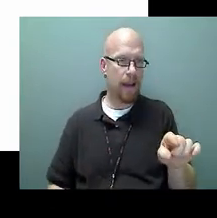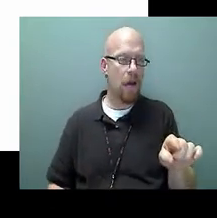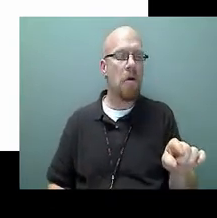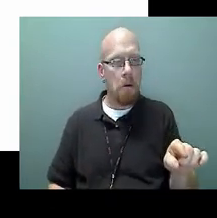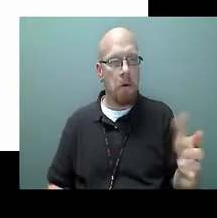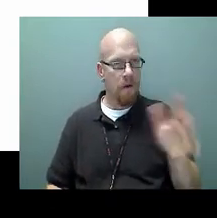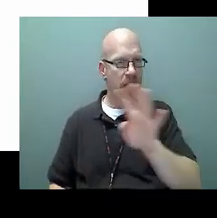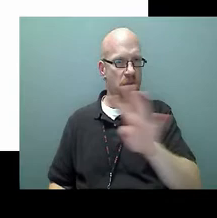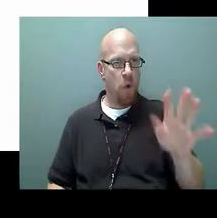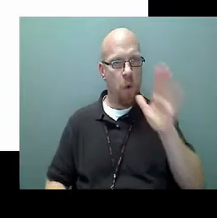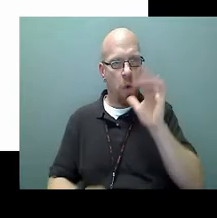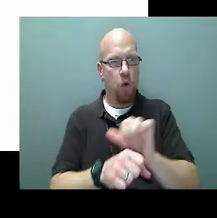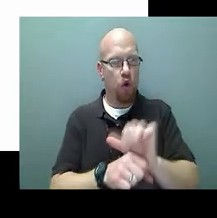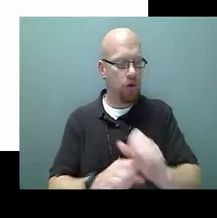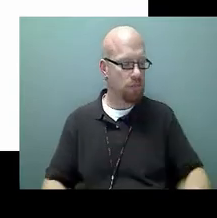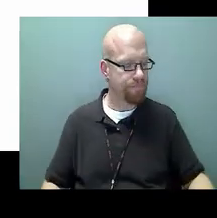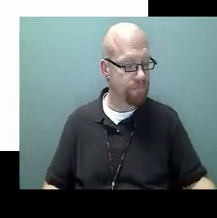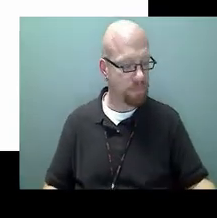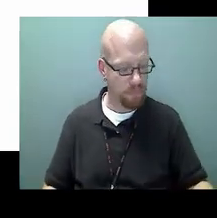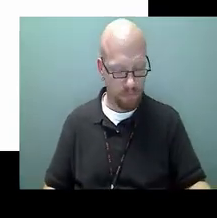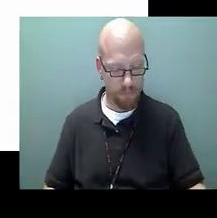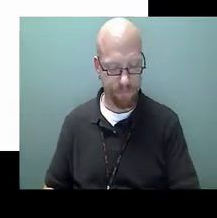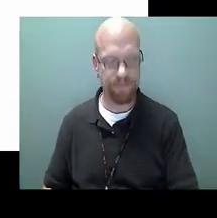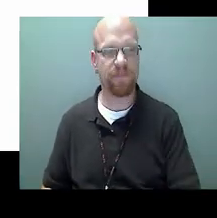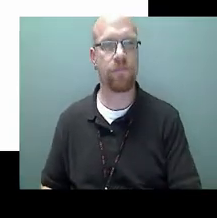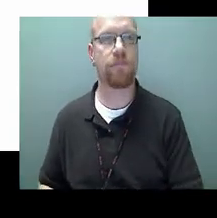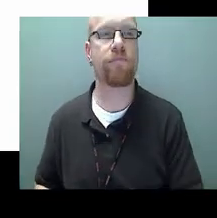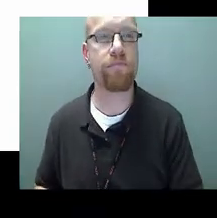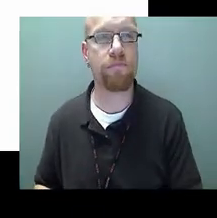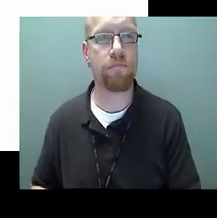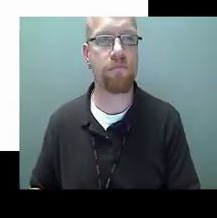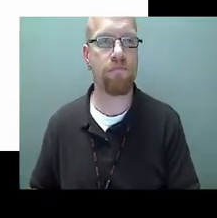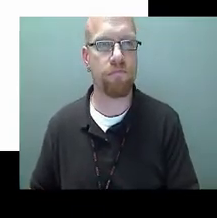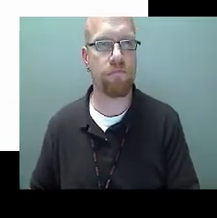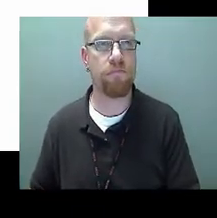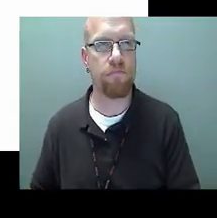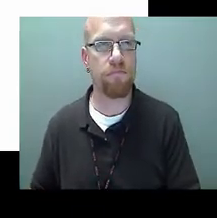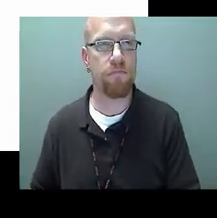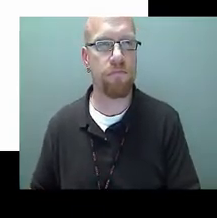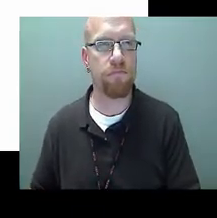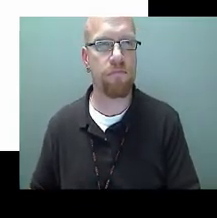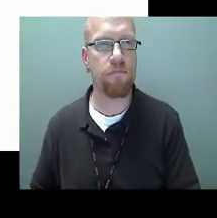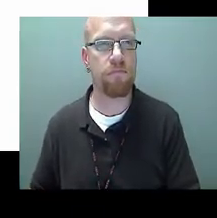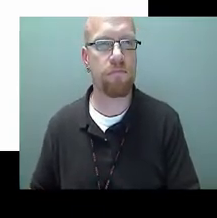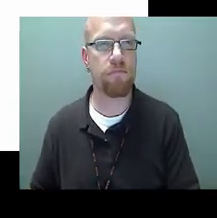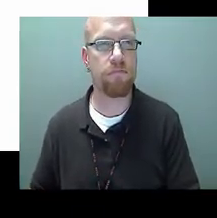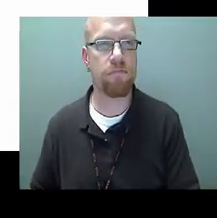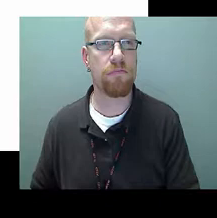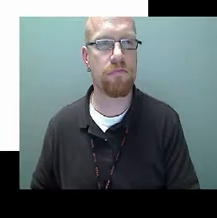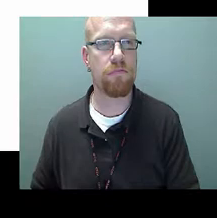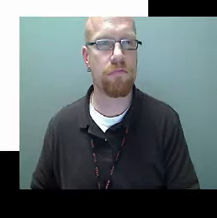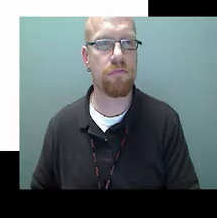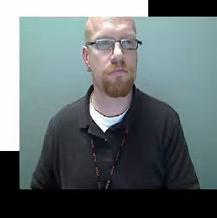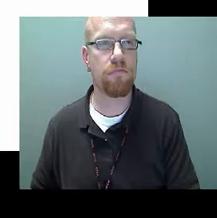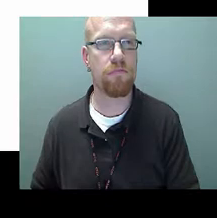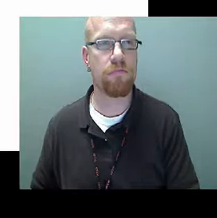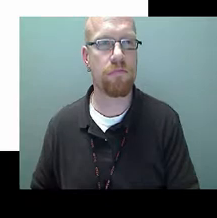And, then, 4 dividing 36 becomes 9. Okay? So, 4 does work. We'll choose 4.